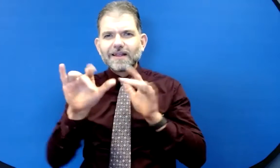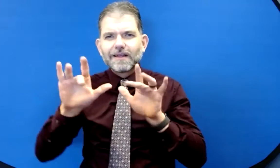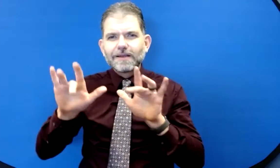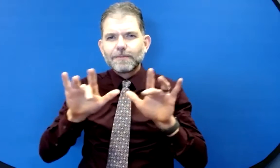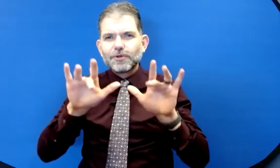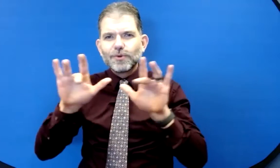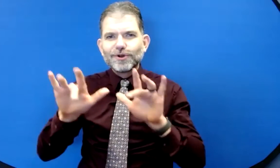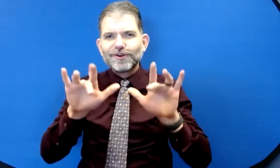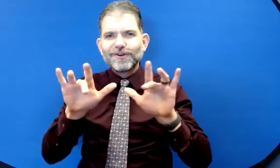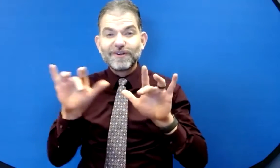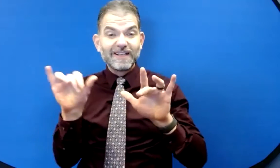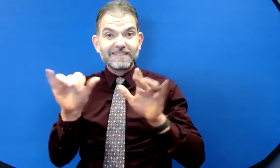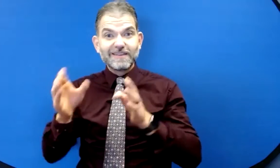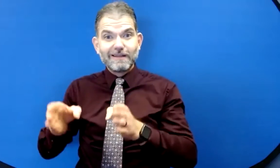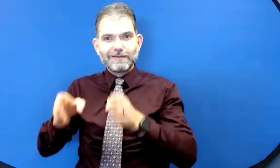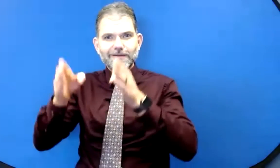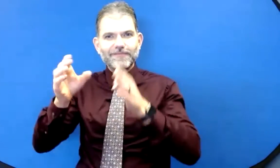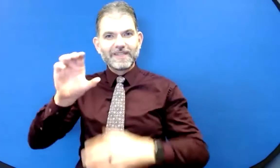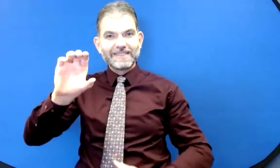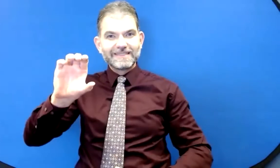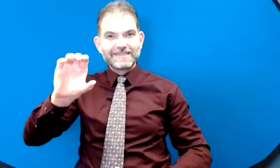ASL Interpreter: So the neuro receptor is a little bit like a computer.